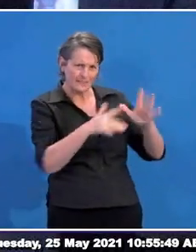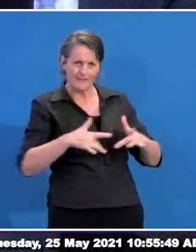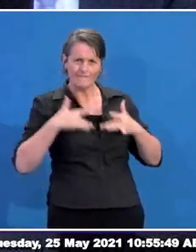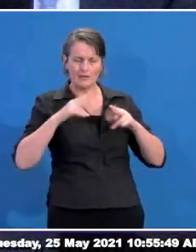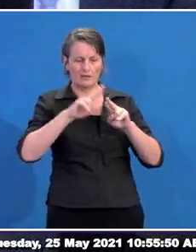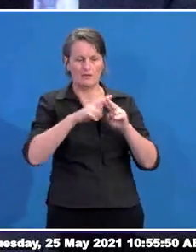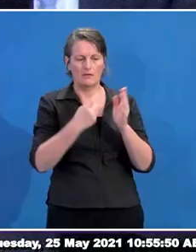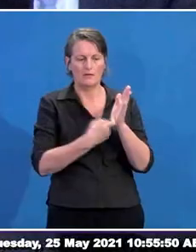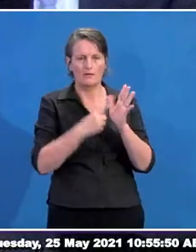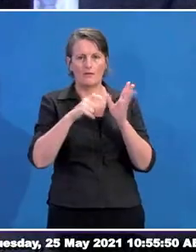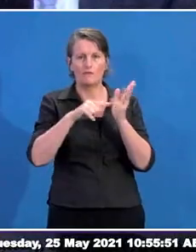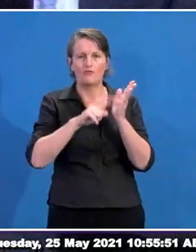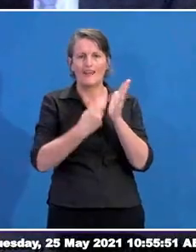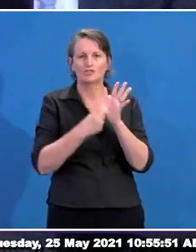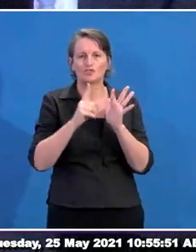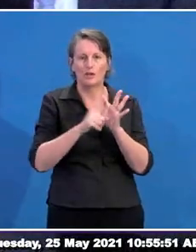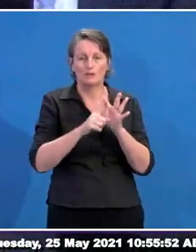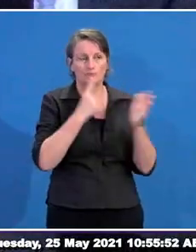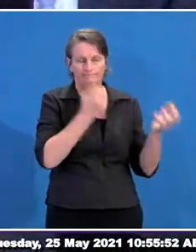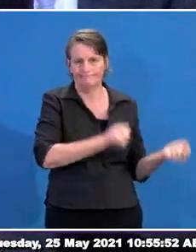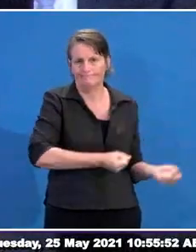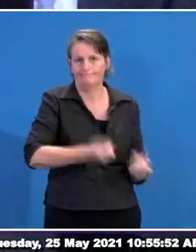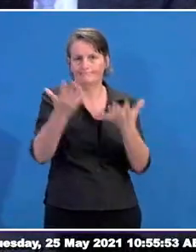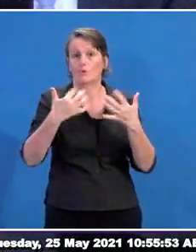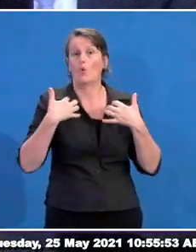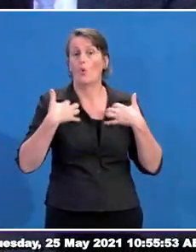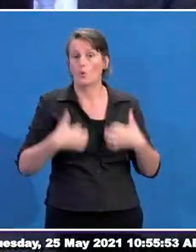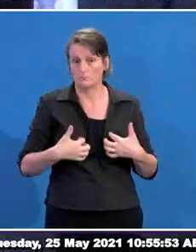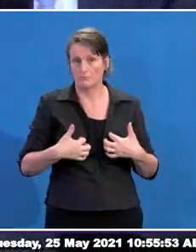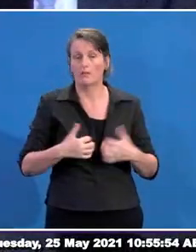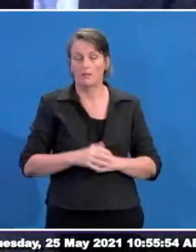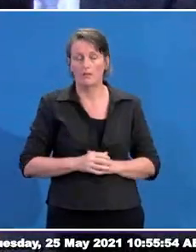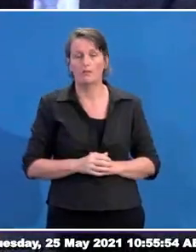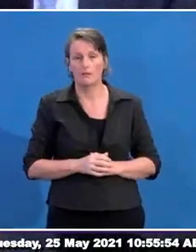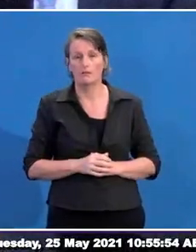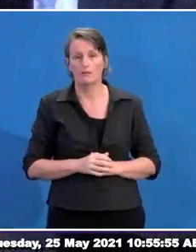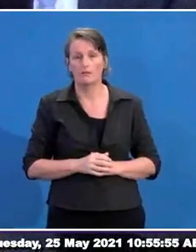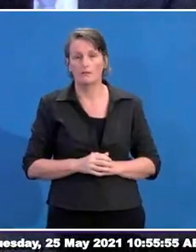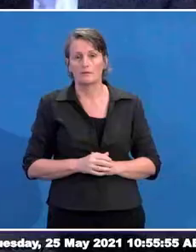you need to take her to the hospital." And, but the clinical picture